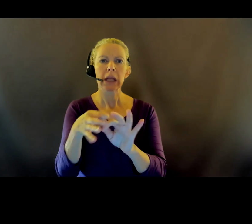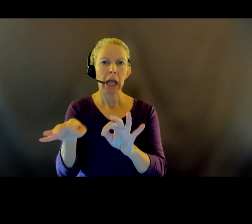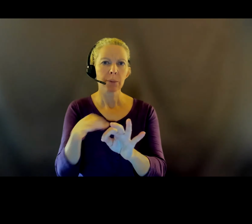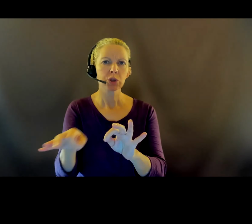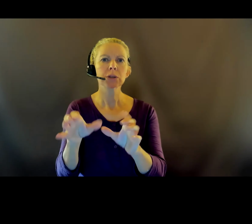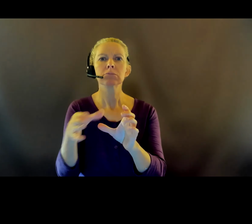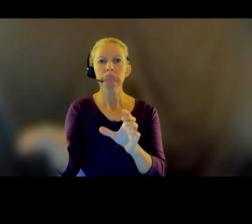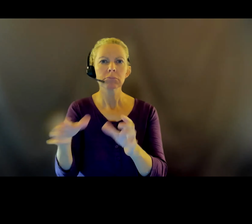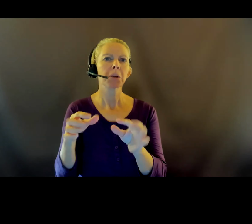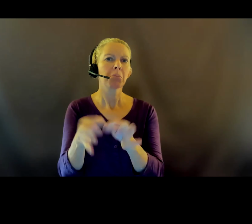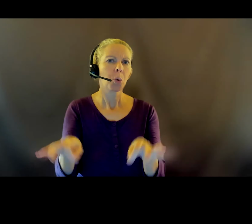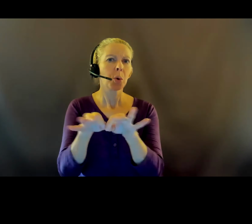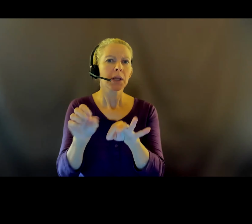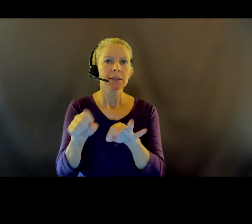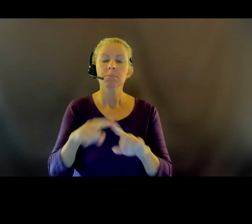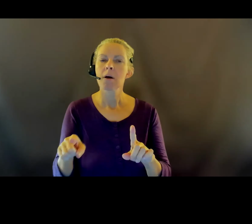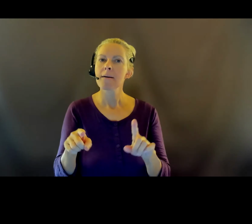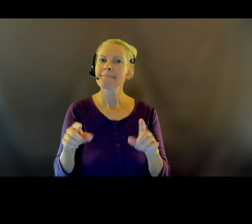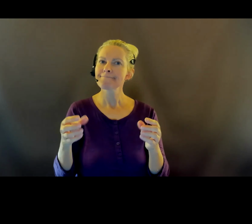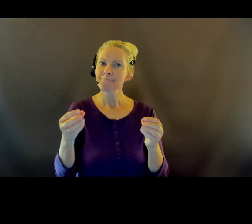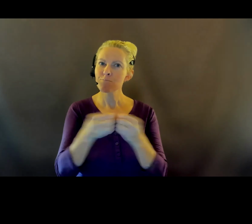But there's more to it than that.